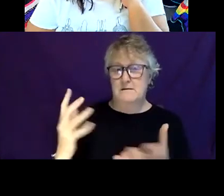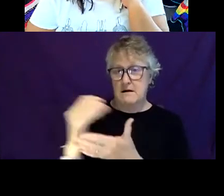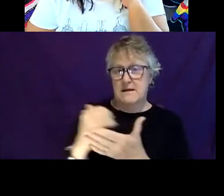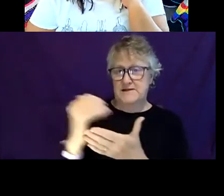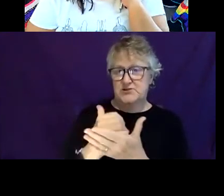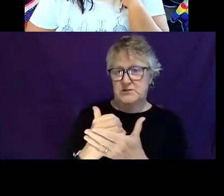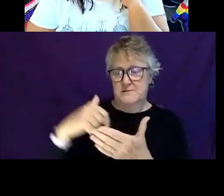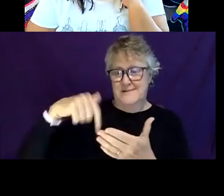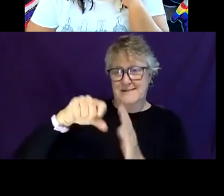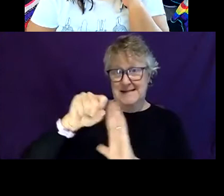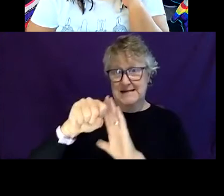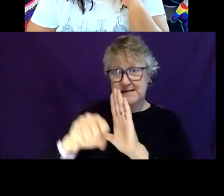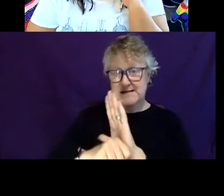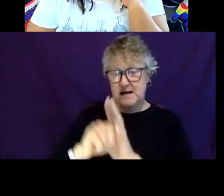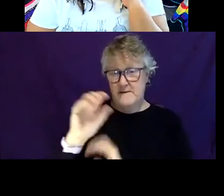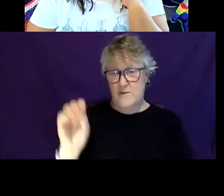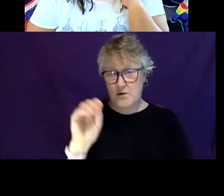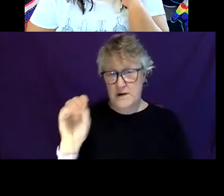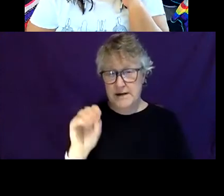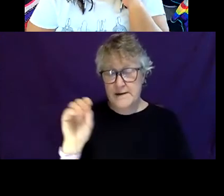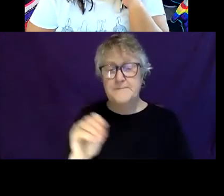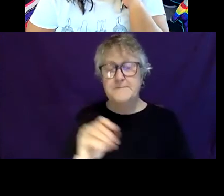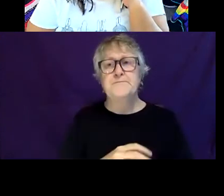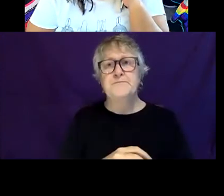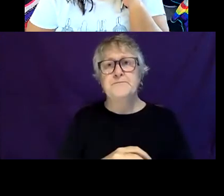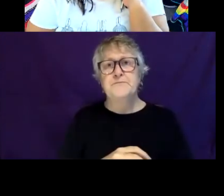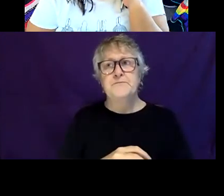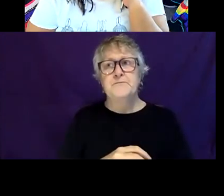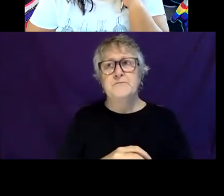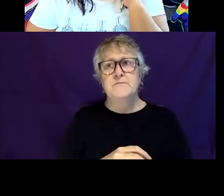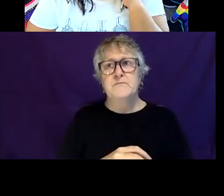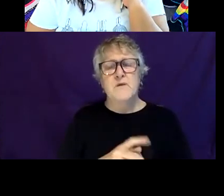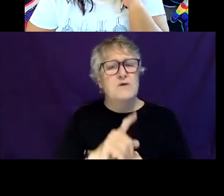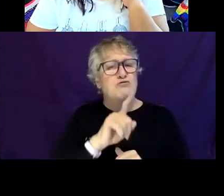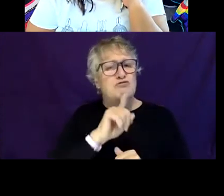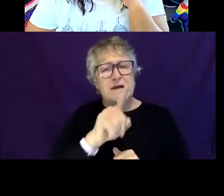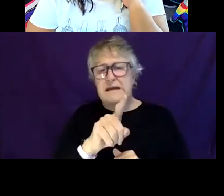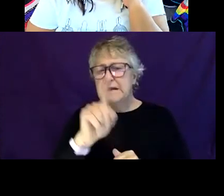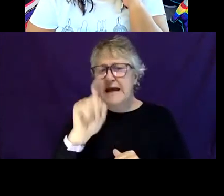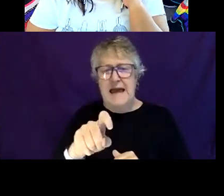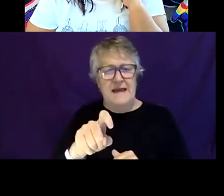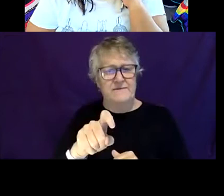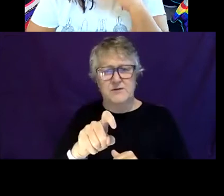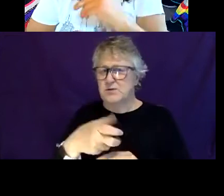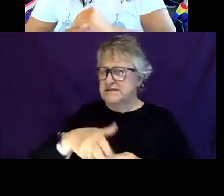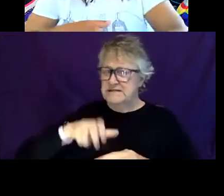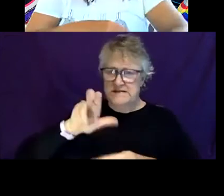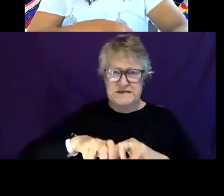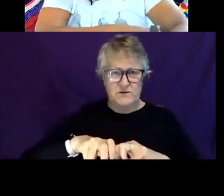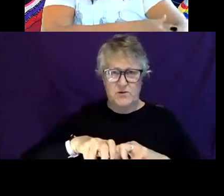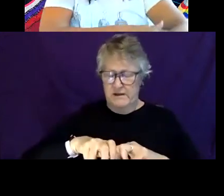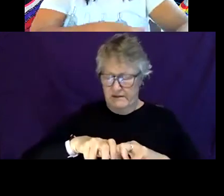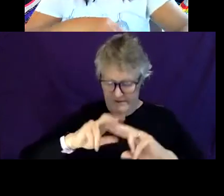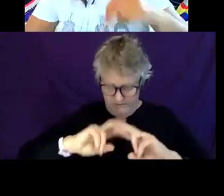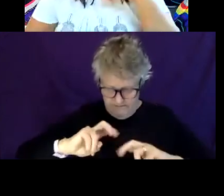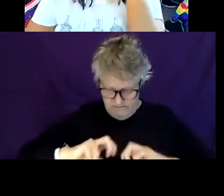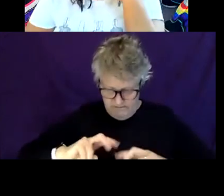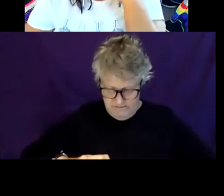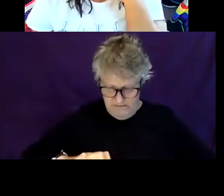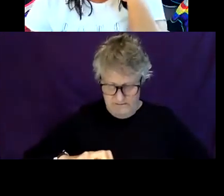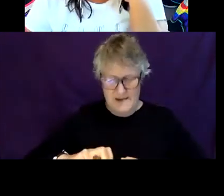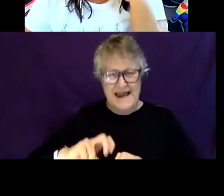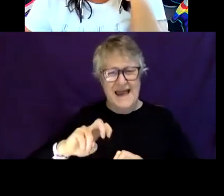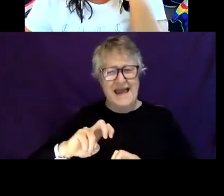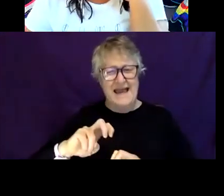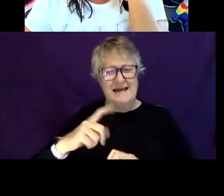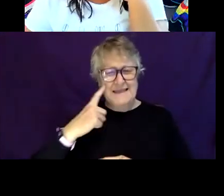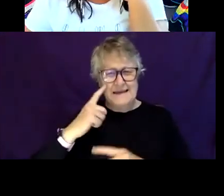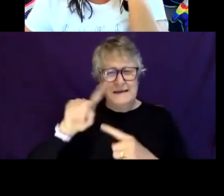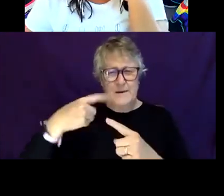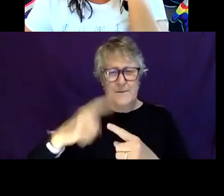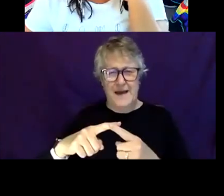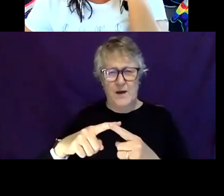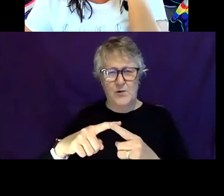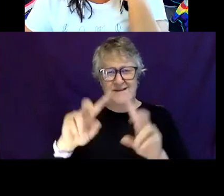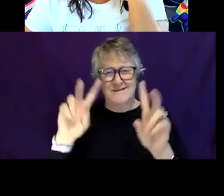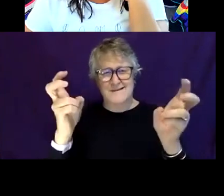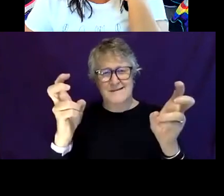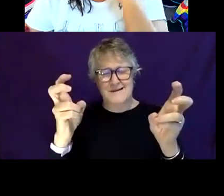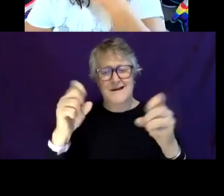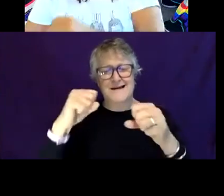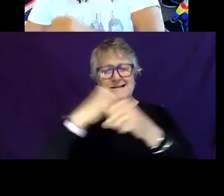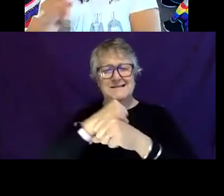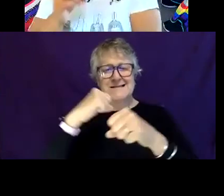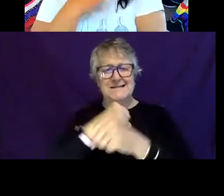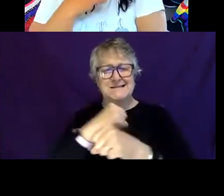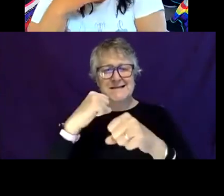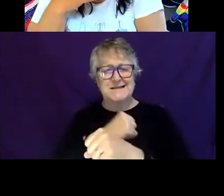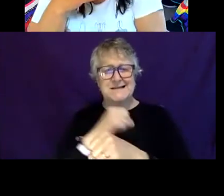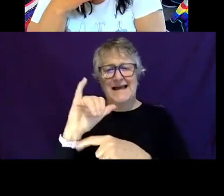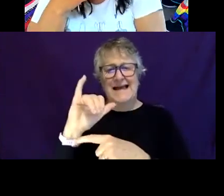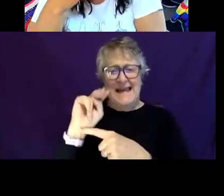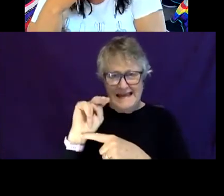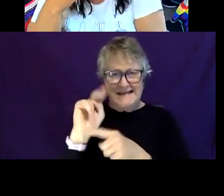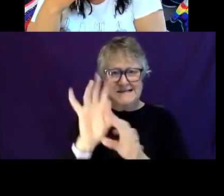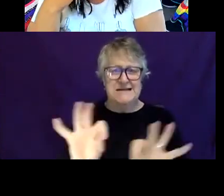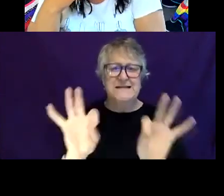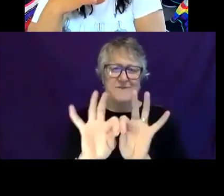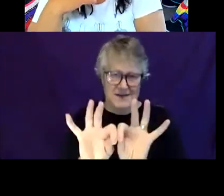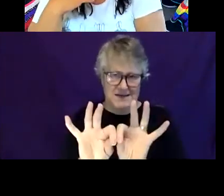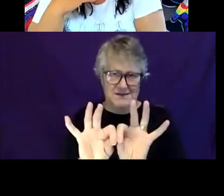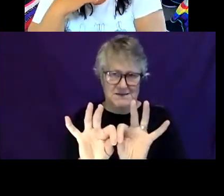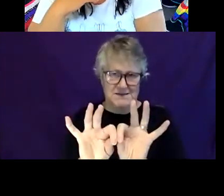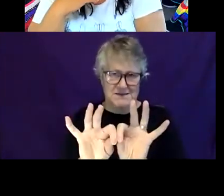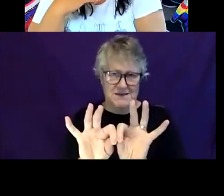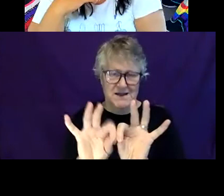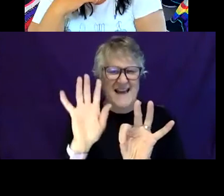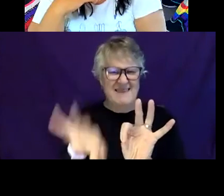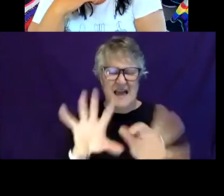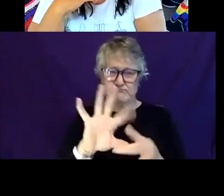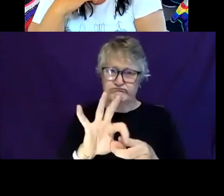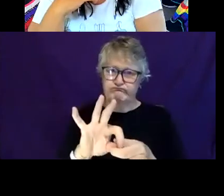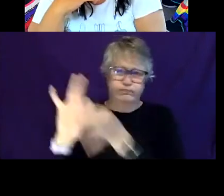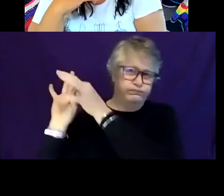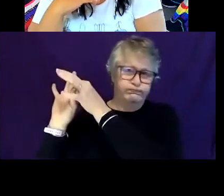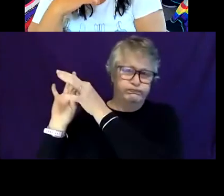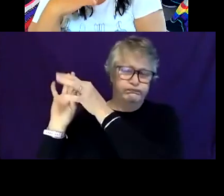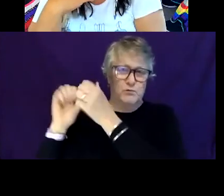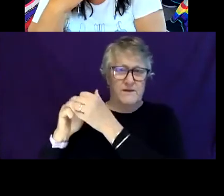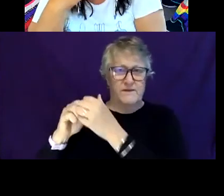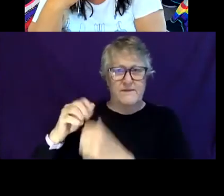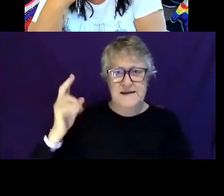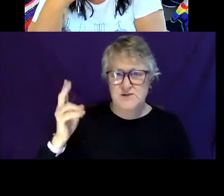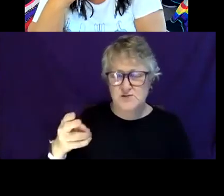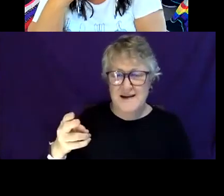We really have to sit in this conversation around statistical insignificance and connect that to Oregon's history as a state and how it formed and the laws that were in place that purposely drove, intentionally drove the demographics and the numbers that